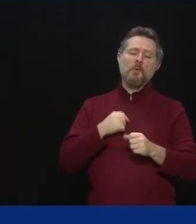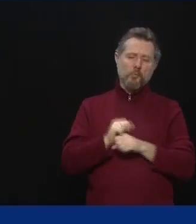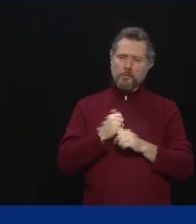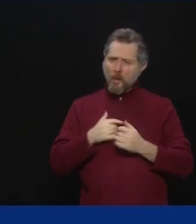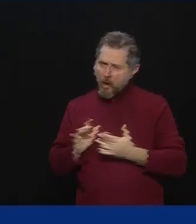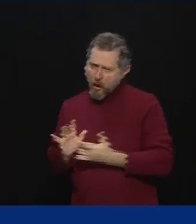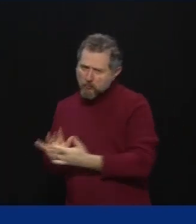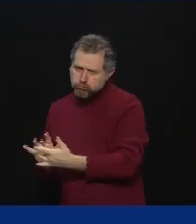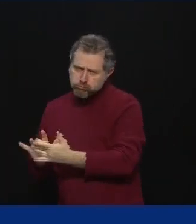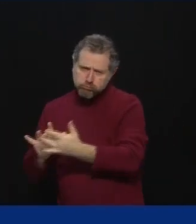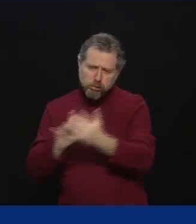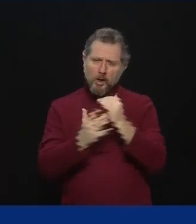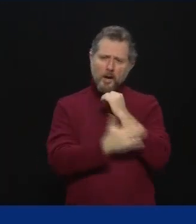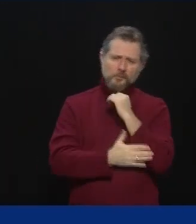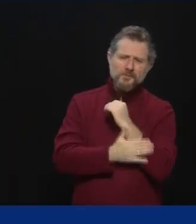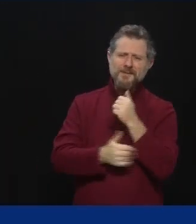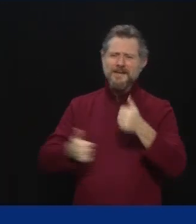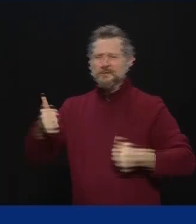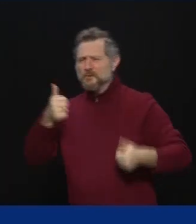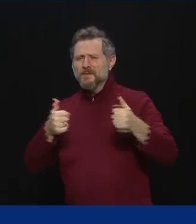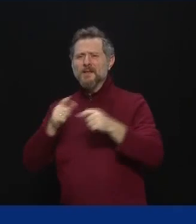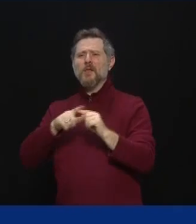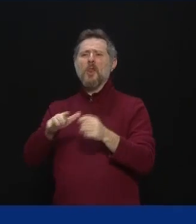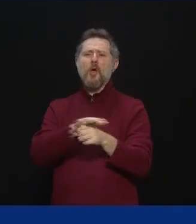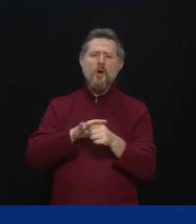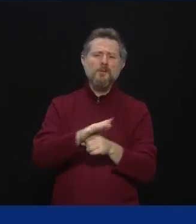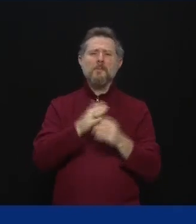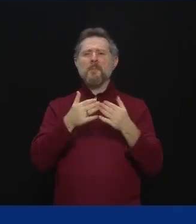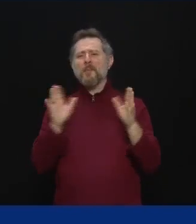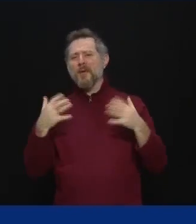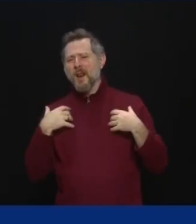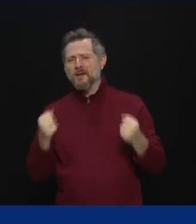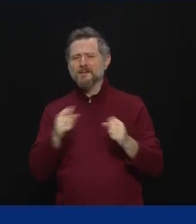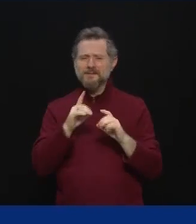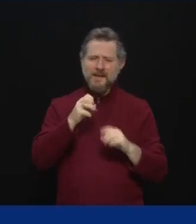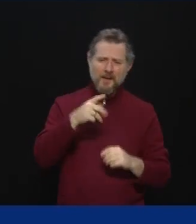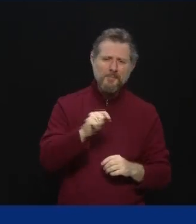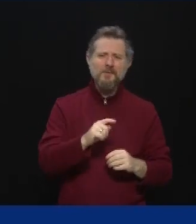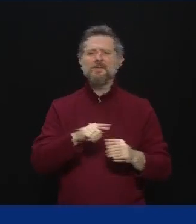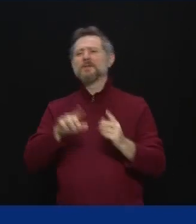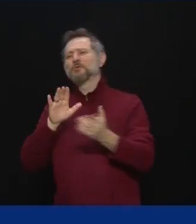SUPERINTENDENTS. MY TEAM HAS BEEN A NONSTOP COMMUNICATION WITH OUR COUNTIES